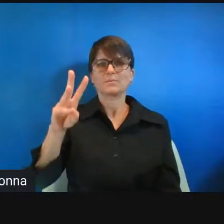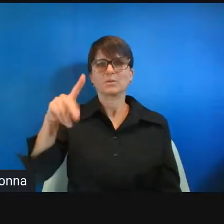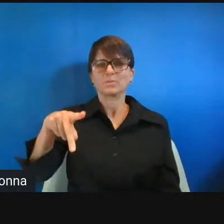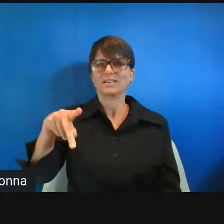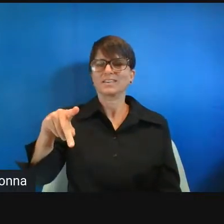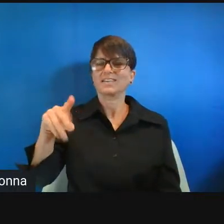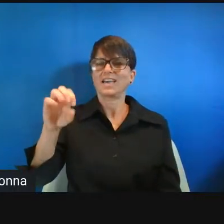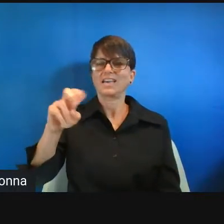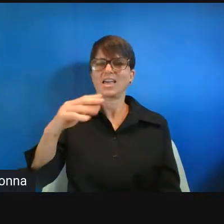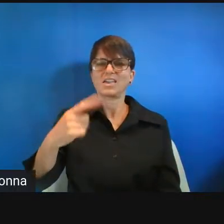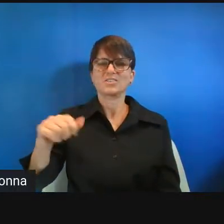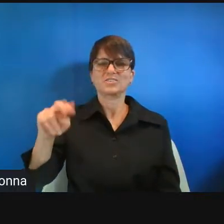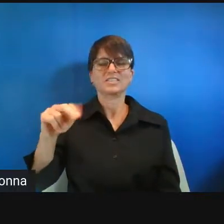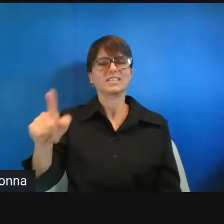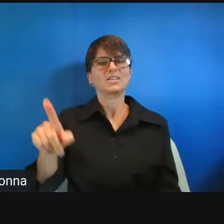before who will be doing a topic